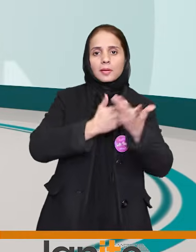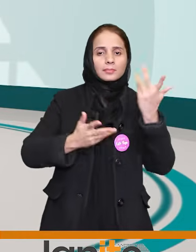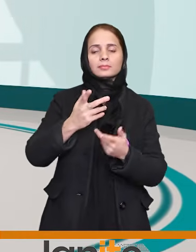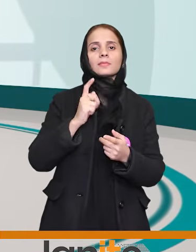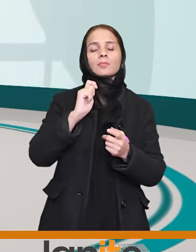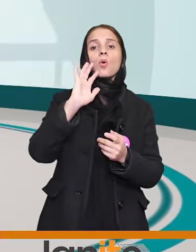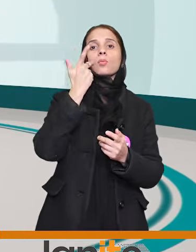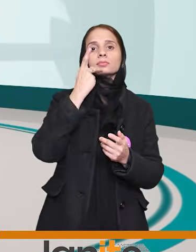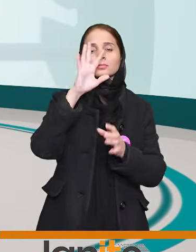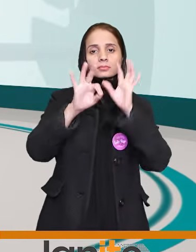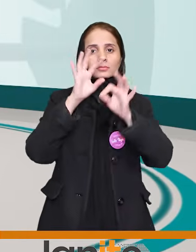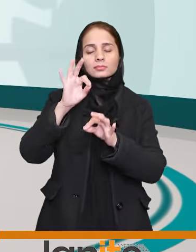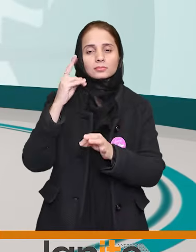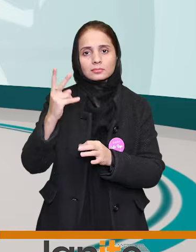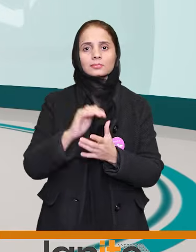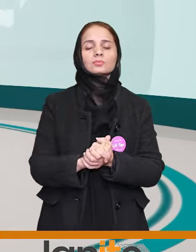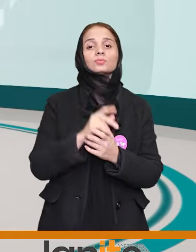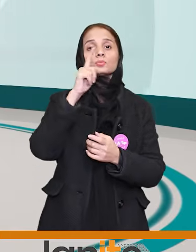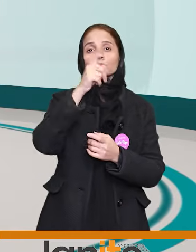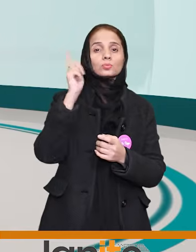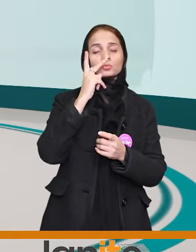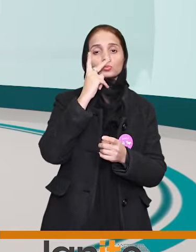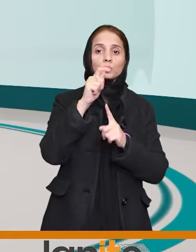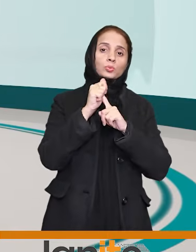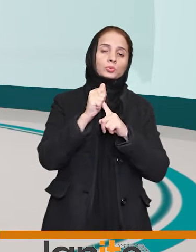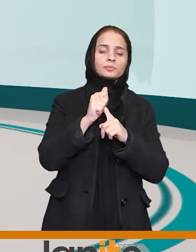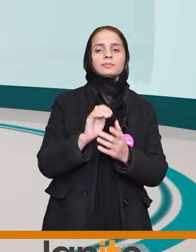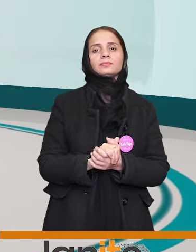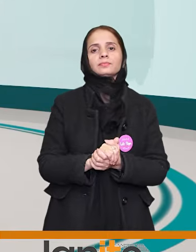your professionalism is the only thing employer notices.